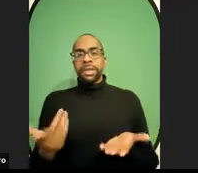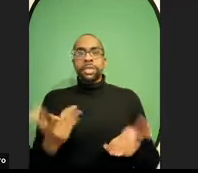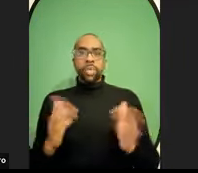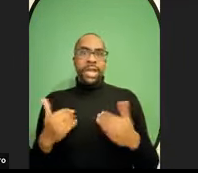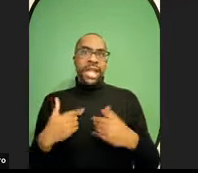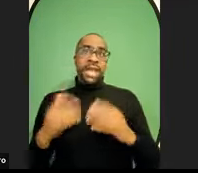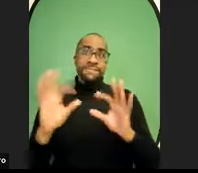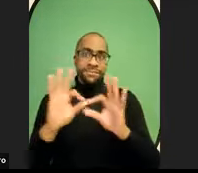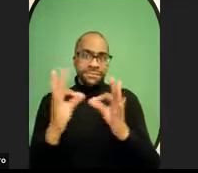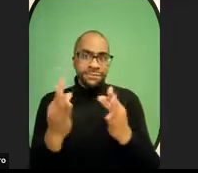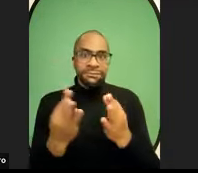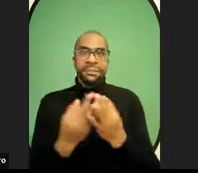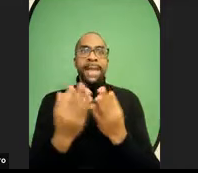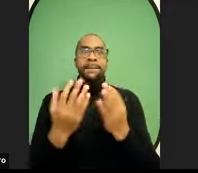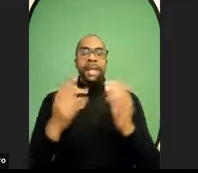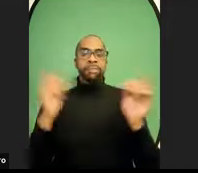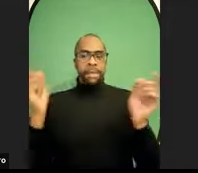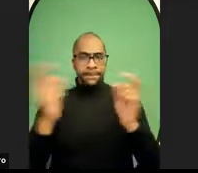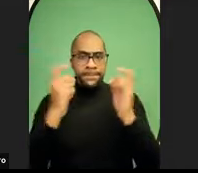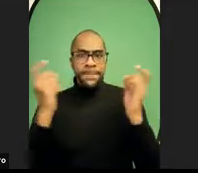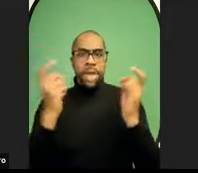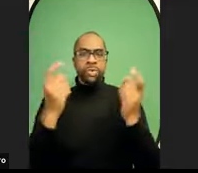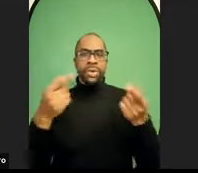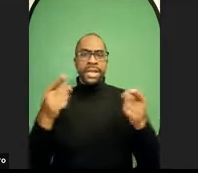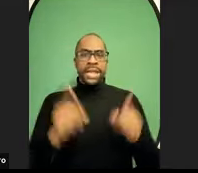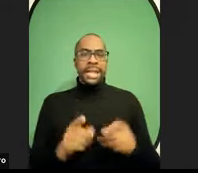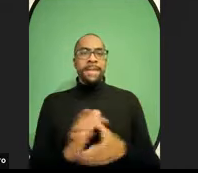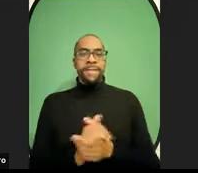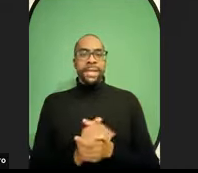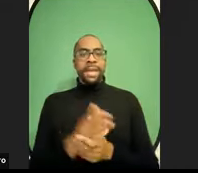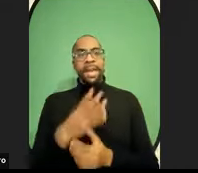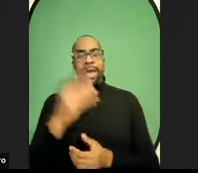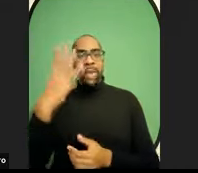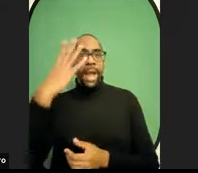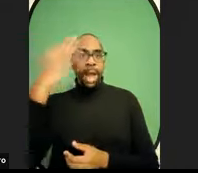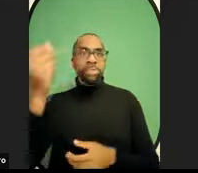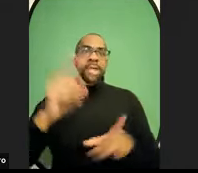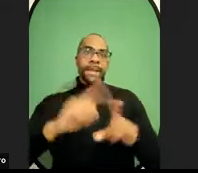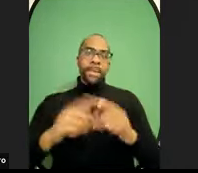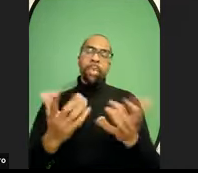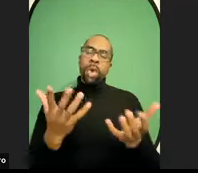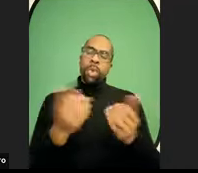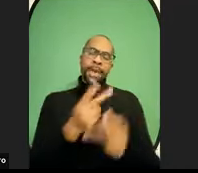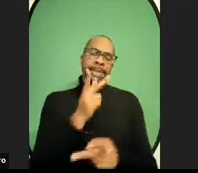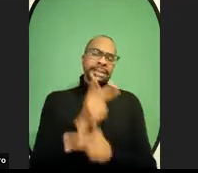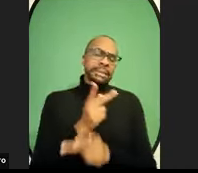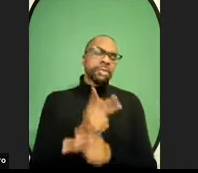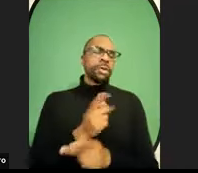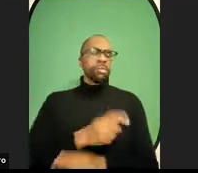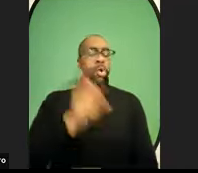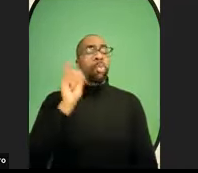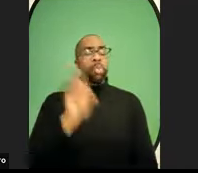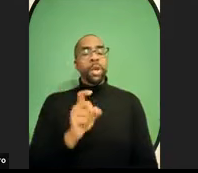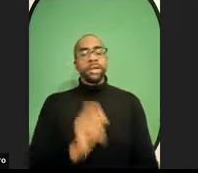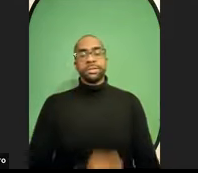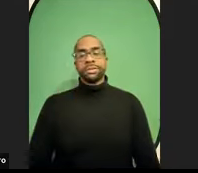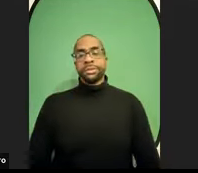taking because there are going to be like family events and we're doing them outside and we're trying. ng to be like you know extra